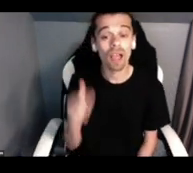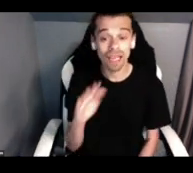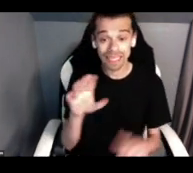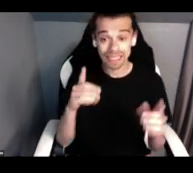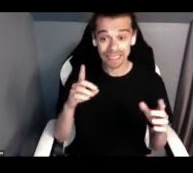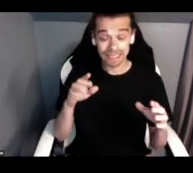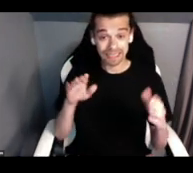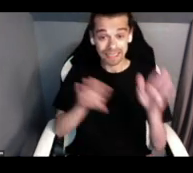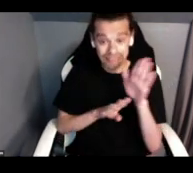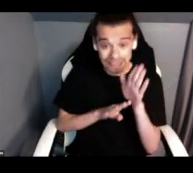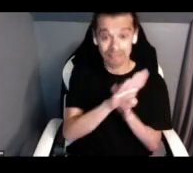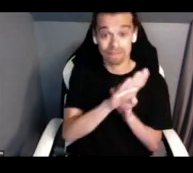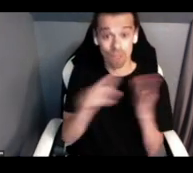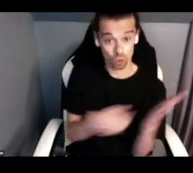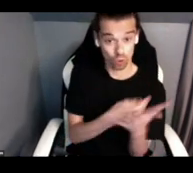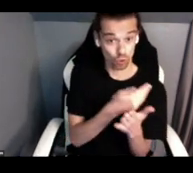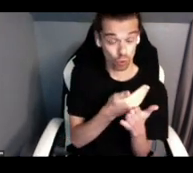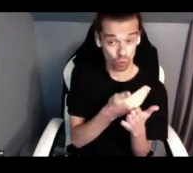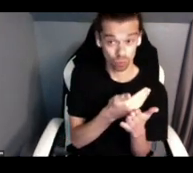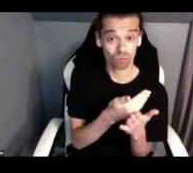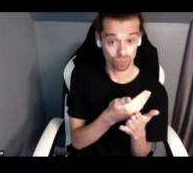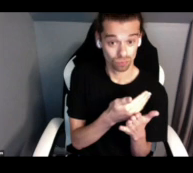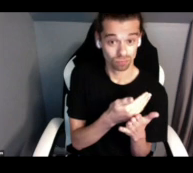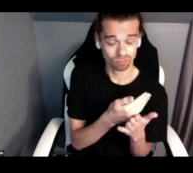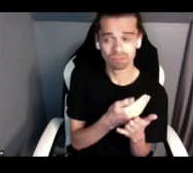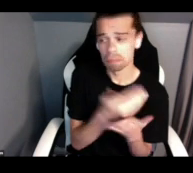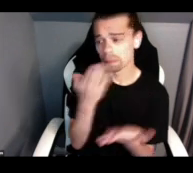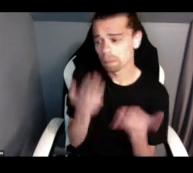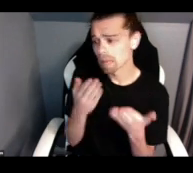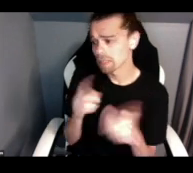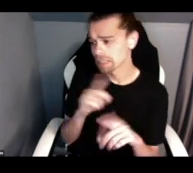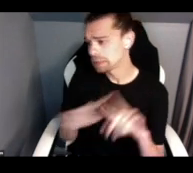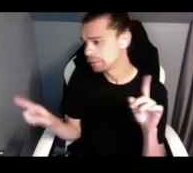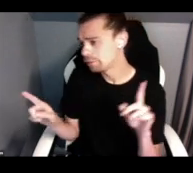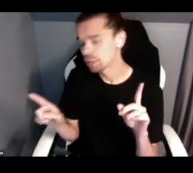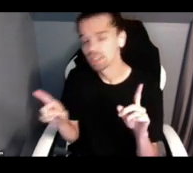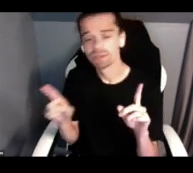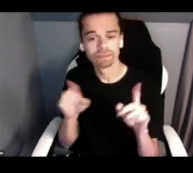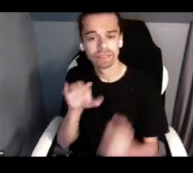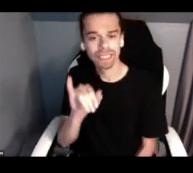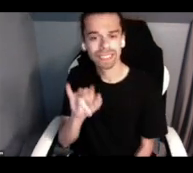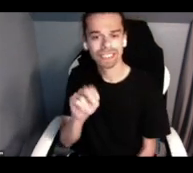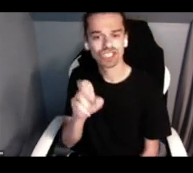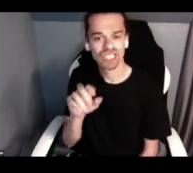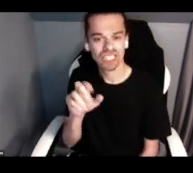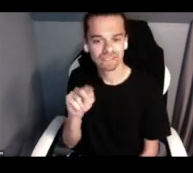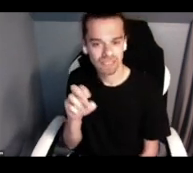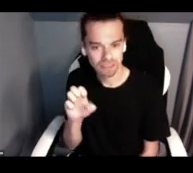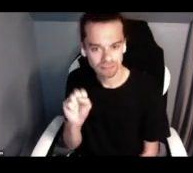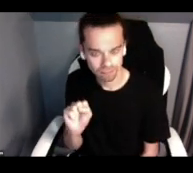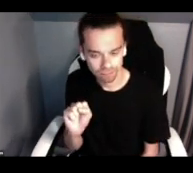available system change initiatives or other promising practices for reducing